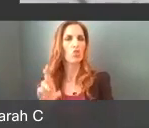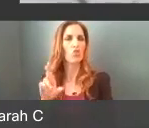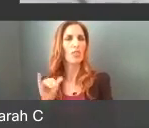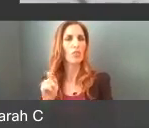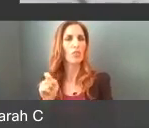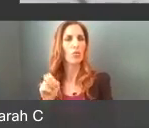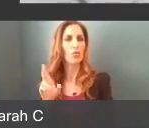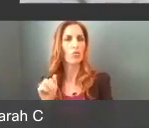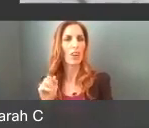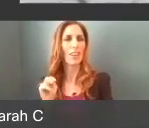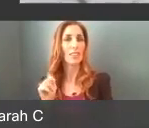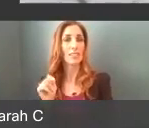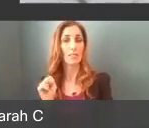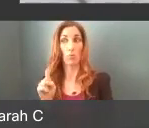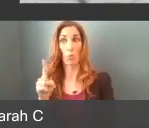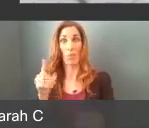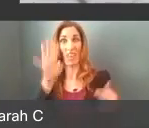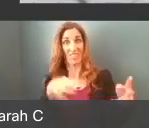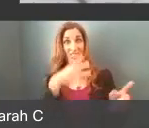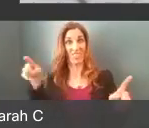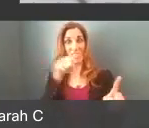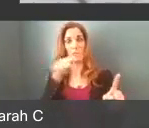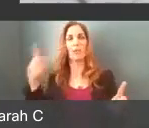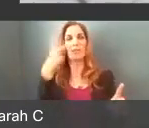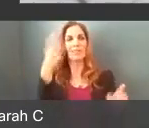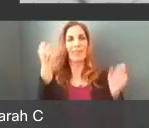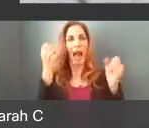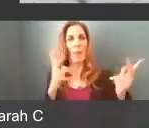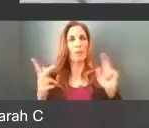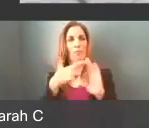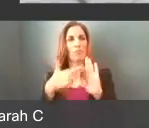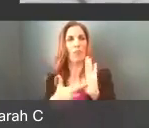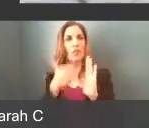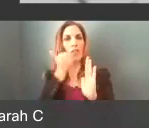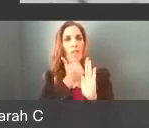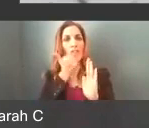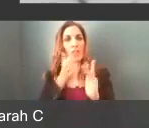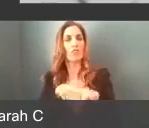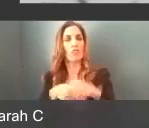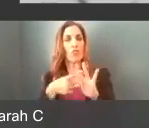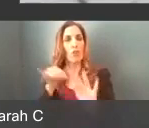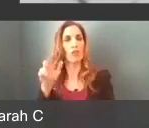individuals pre-registered each day, beginning January the 12th. If you know the date you